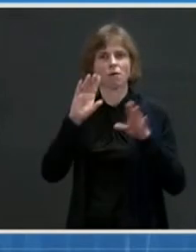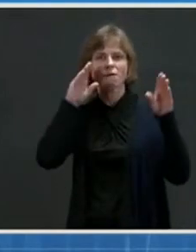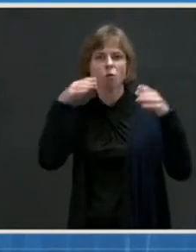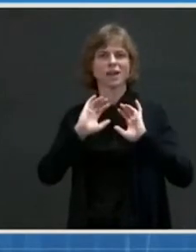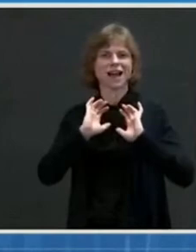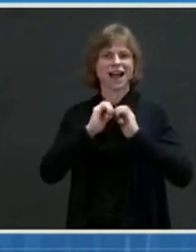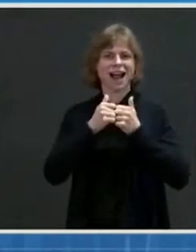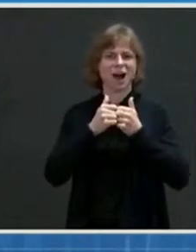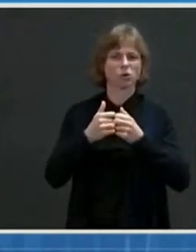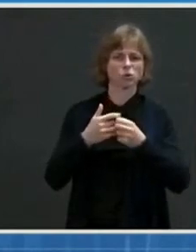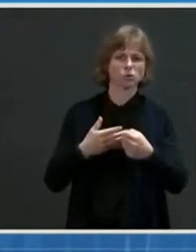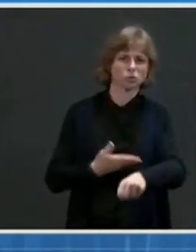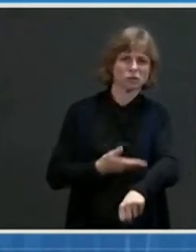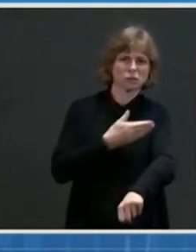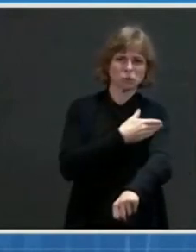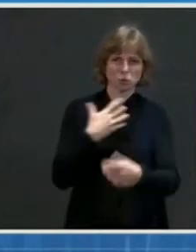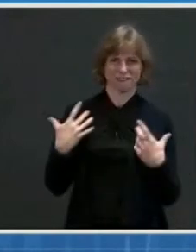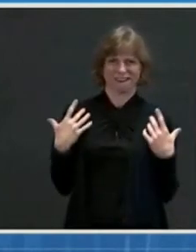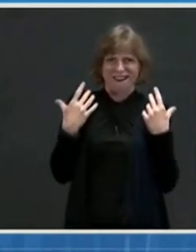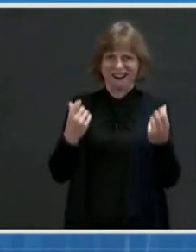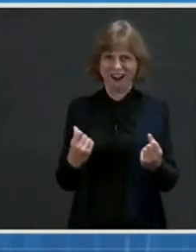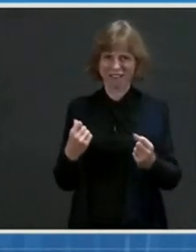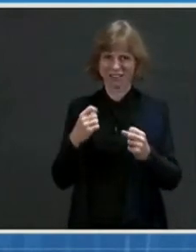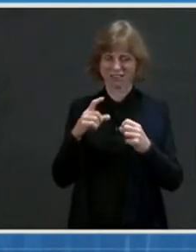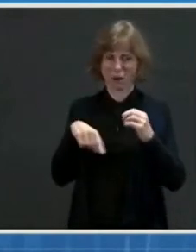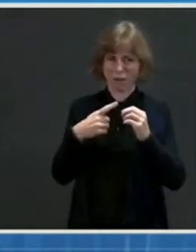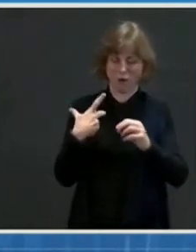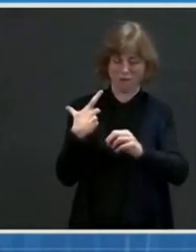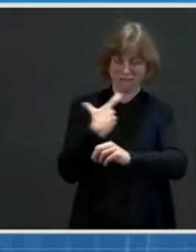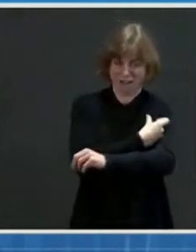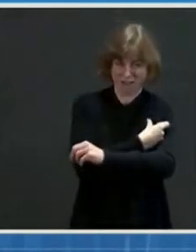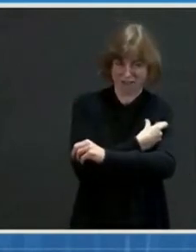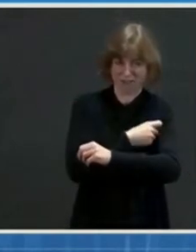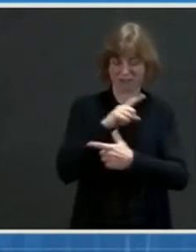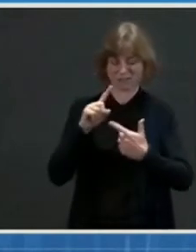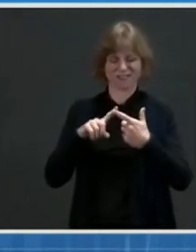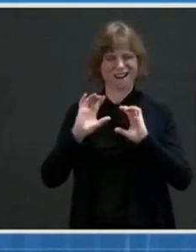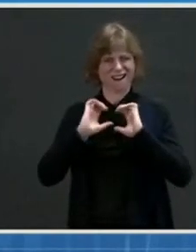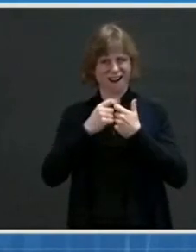THESE CONVERSATIONS WILL FOCUS ON HOW TO STRENGTHEN VACCINE